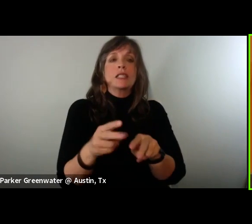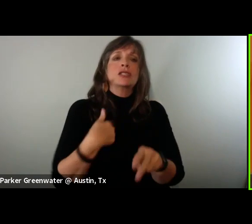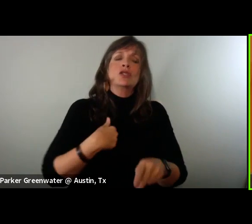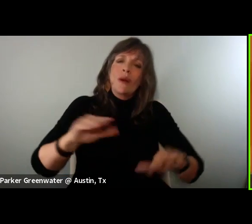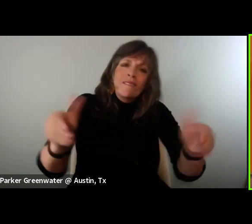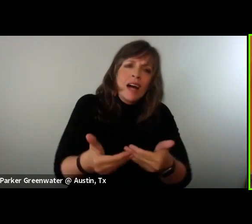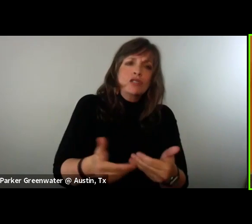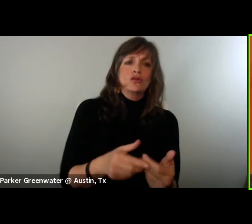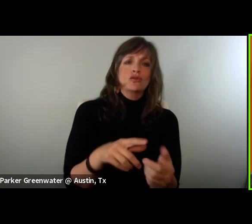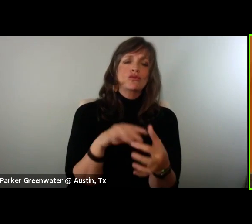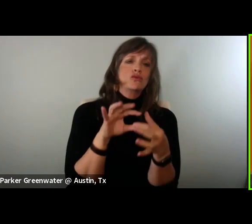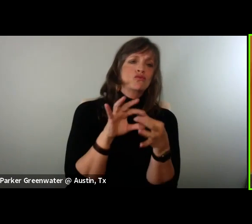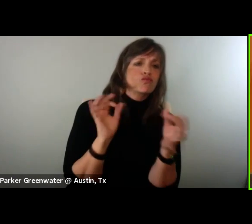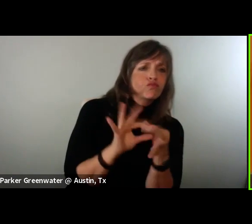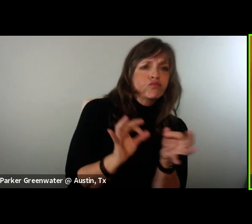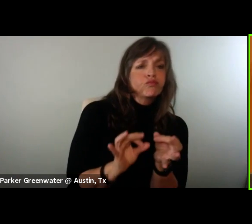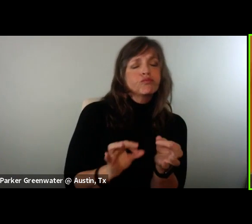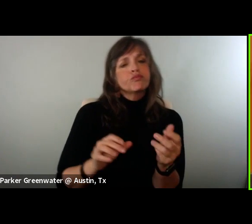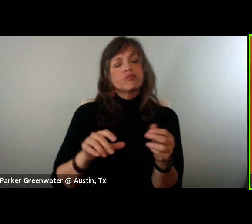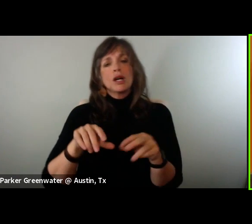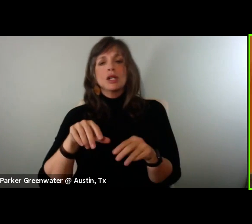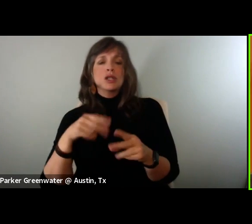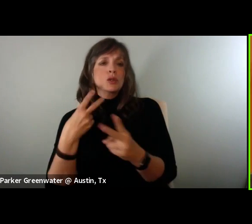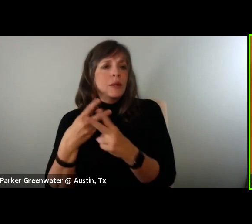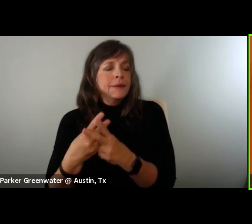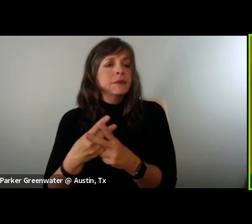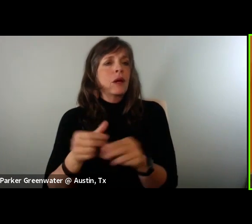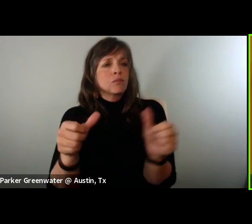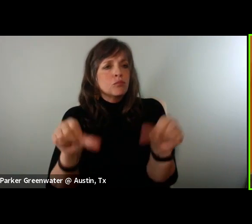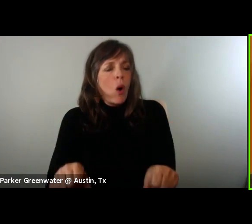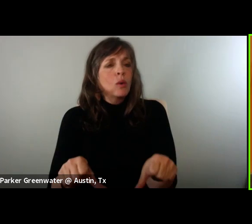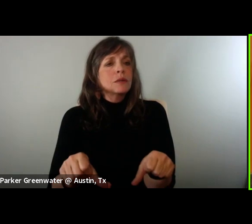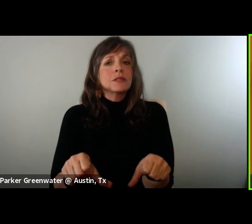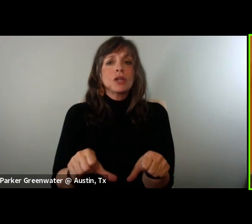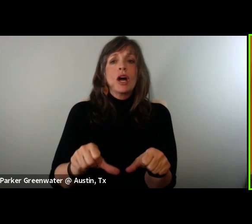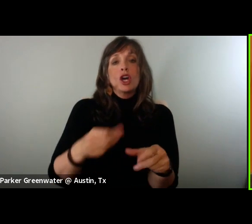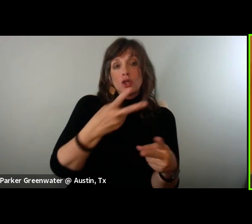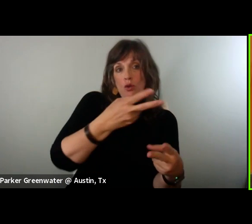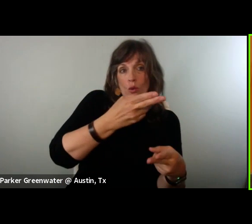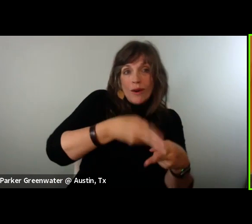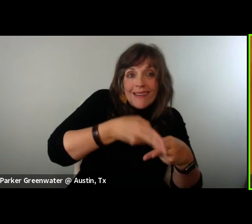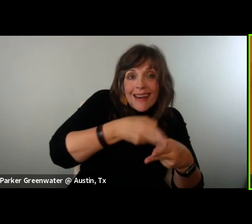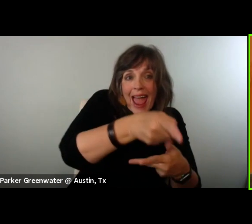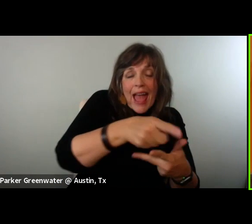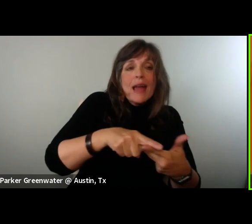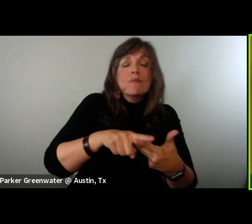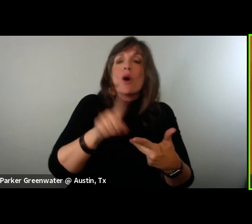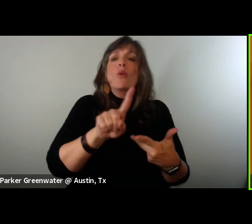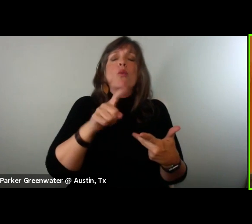write your name, tell us where you're listening in from and #ArtistsResource, that's artists plural, resource,